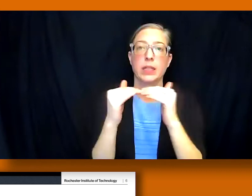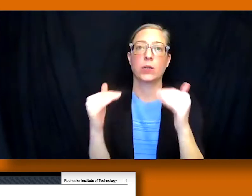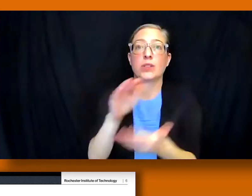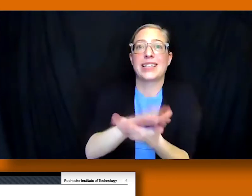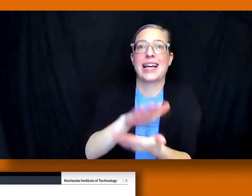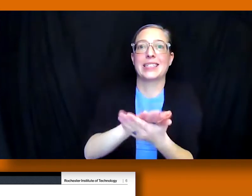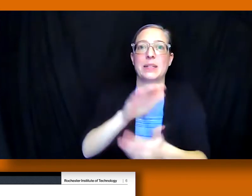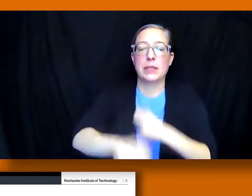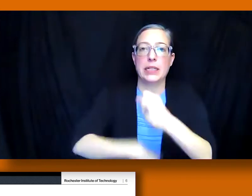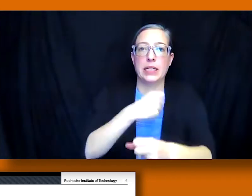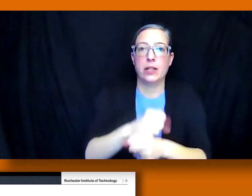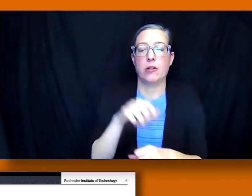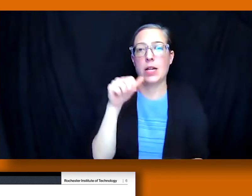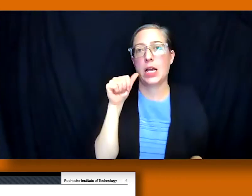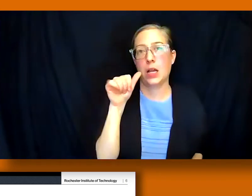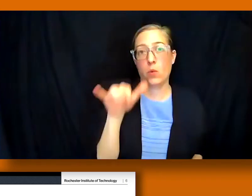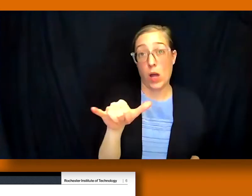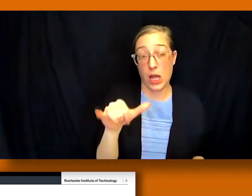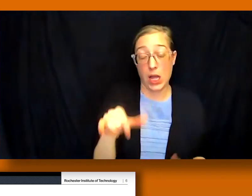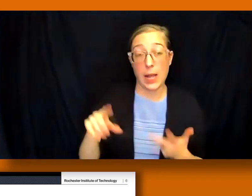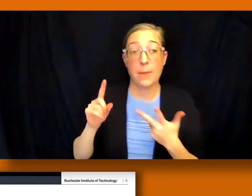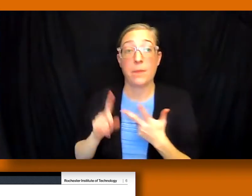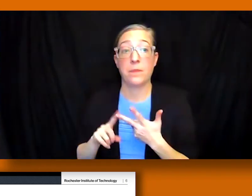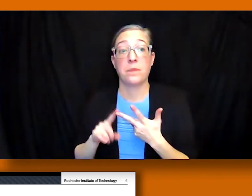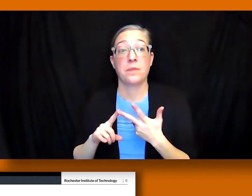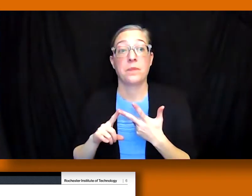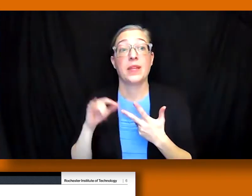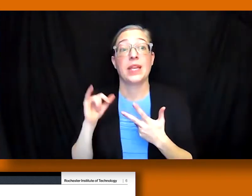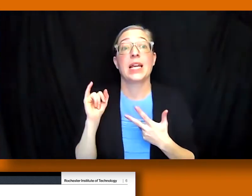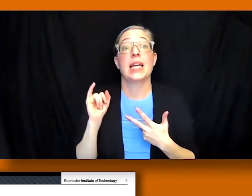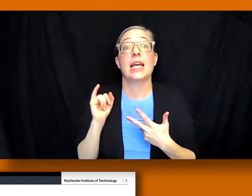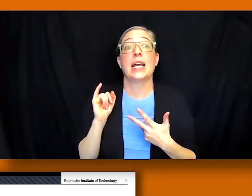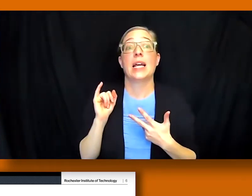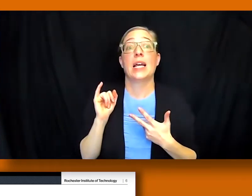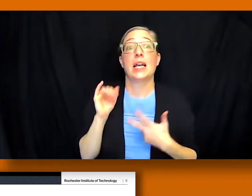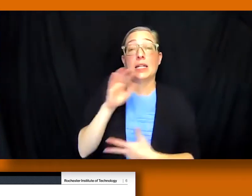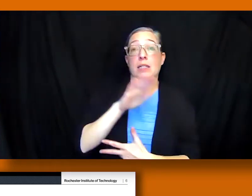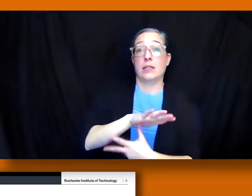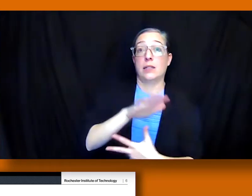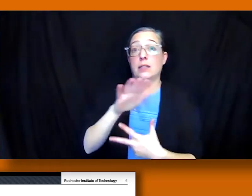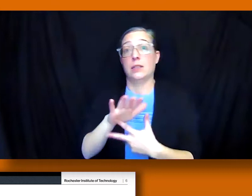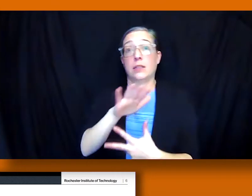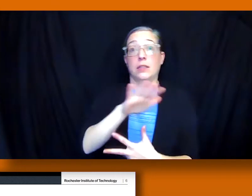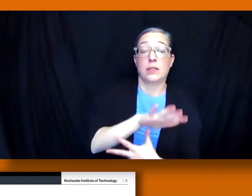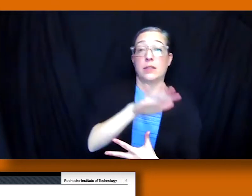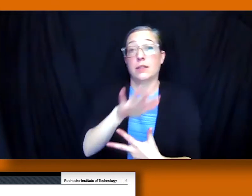And if you have a 12-month contract or appointment, there is no summer effort calculated for you.